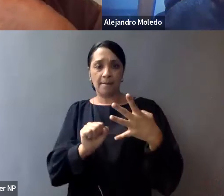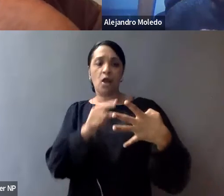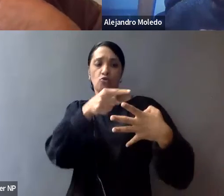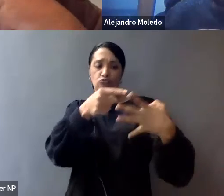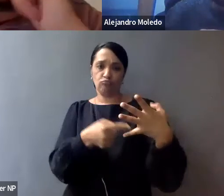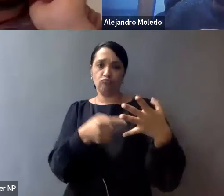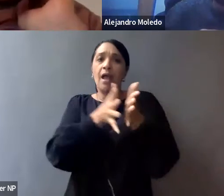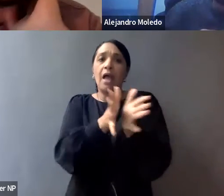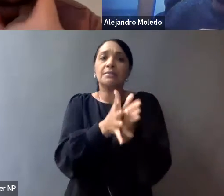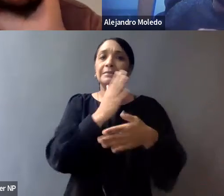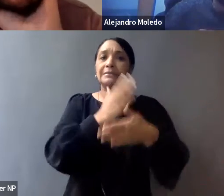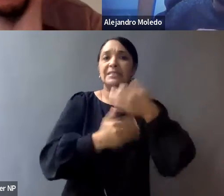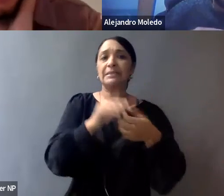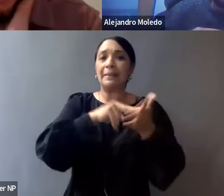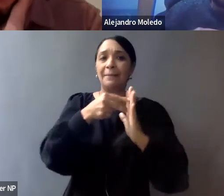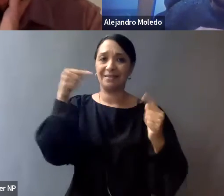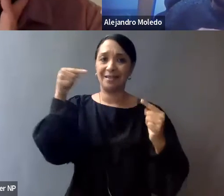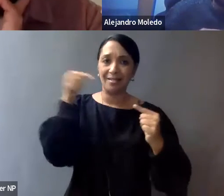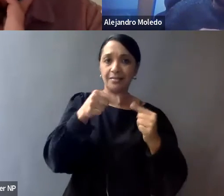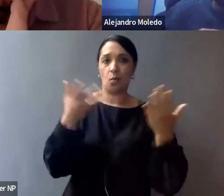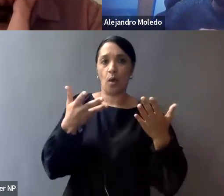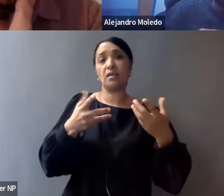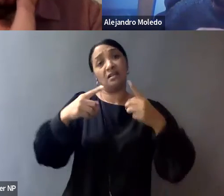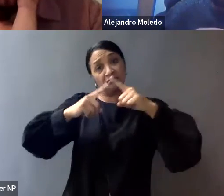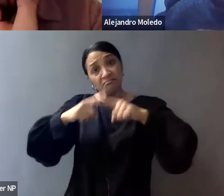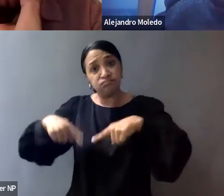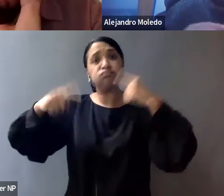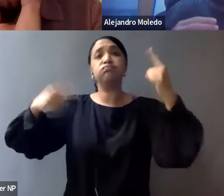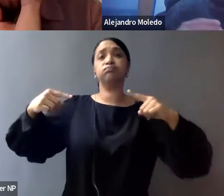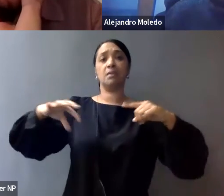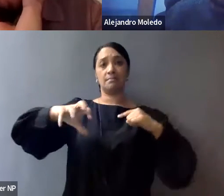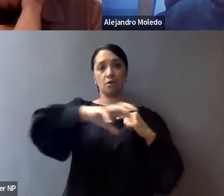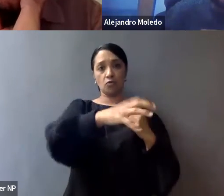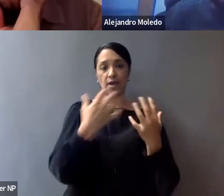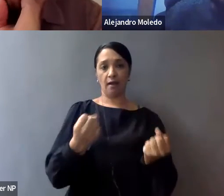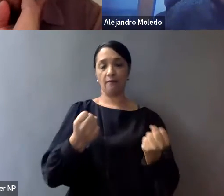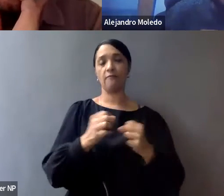We all know that, unfortunately, most, if not all countries,